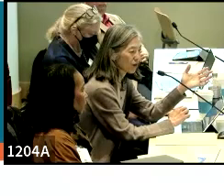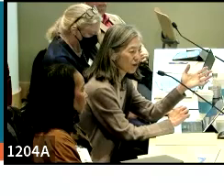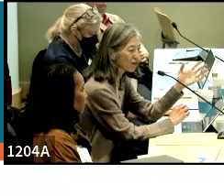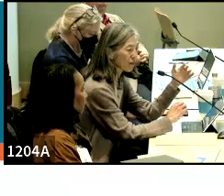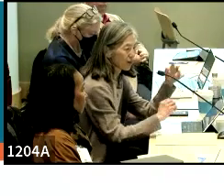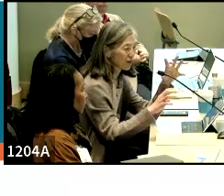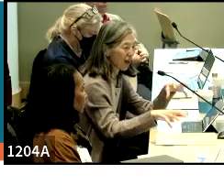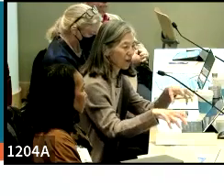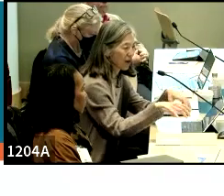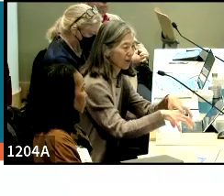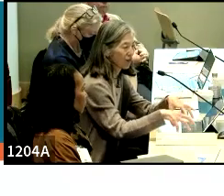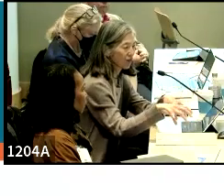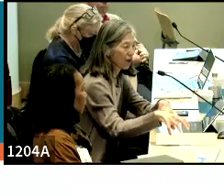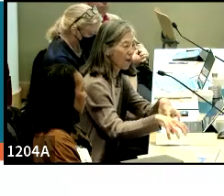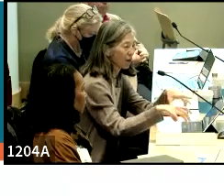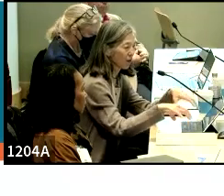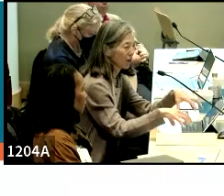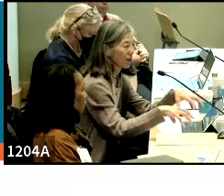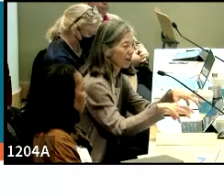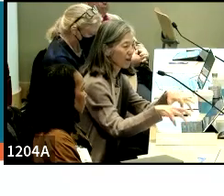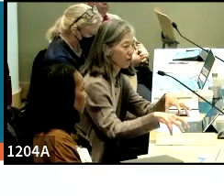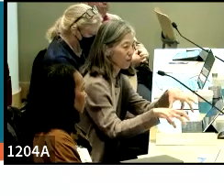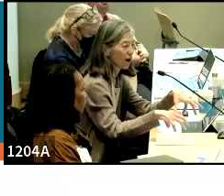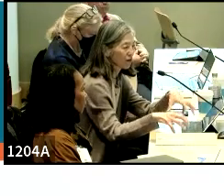It's less about the siloed activities that are happening within the different parts